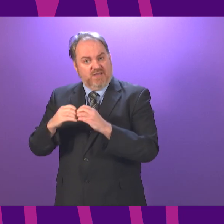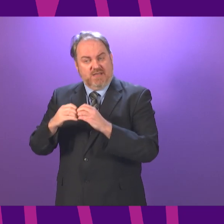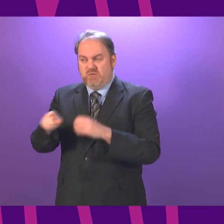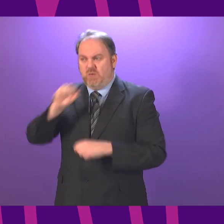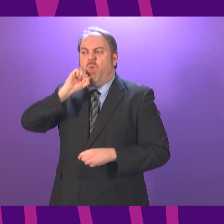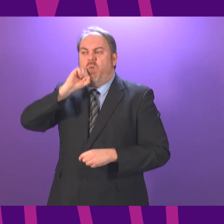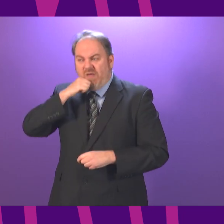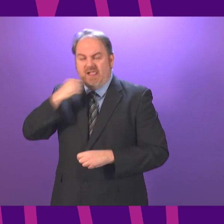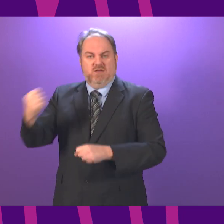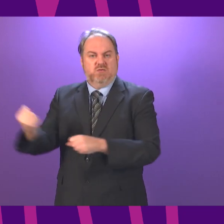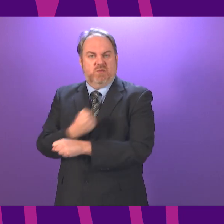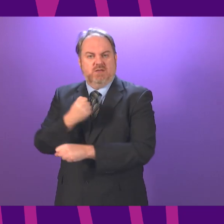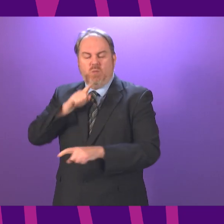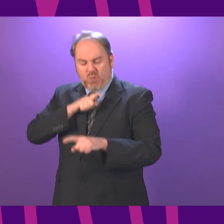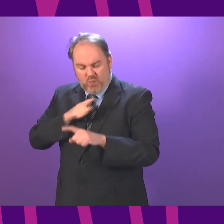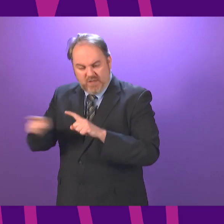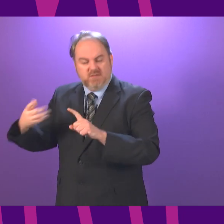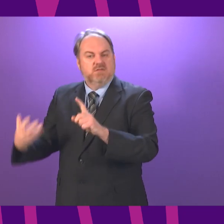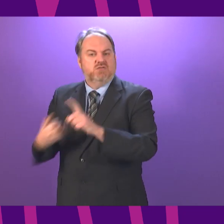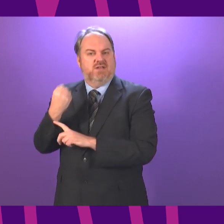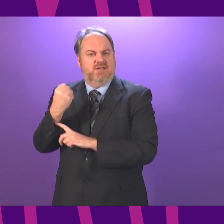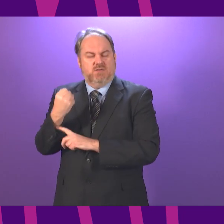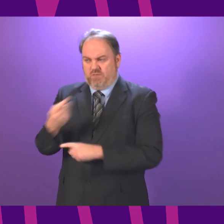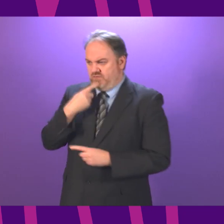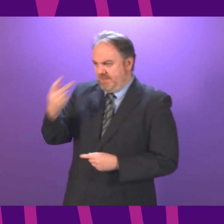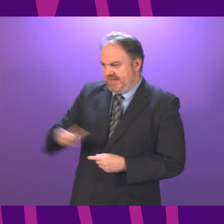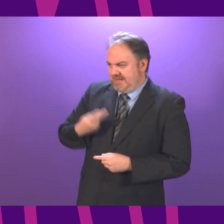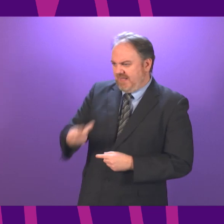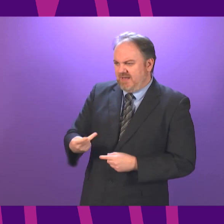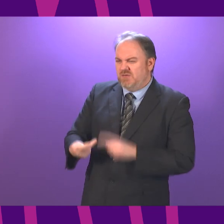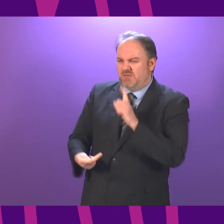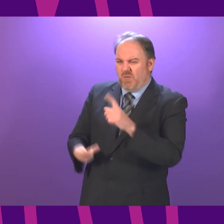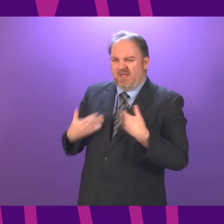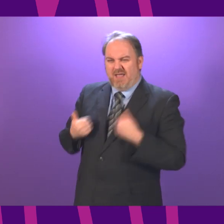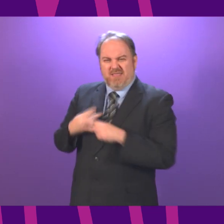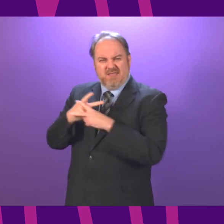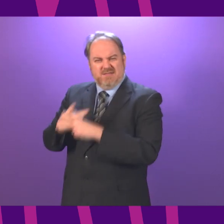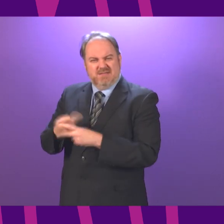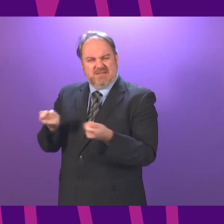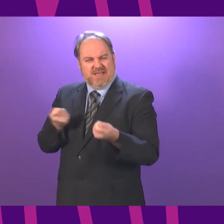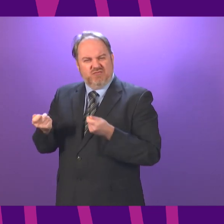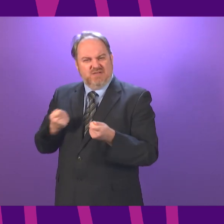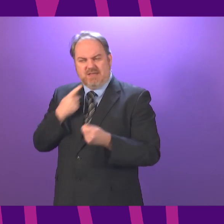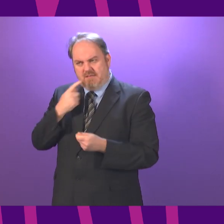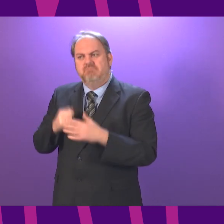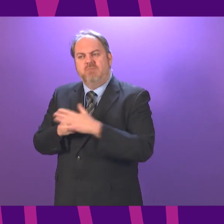That commitment was repeated by the First Minister just now. The health secretary has committed to all over-80s being vaccinated by 31 January,